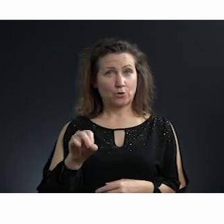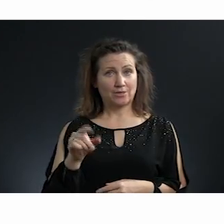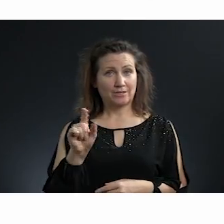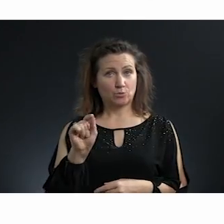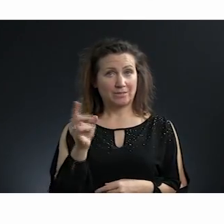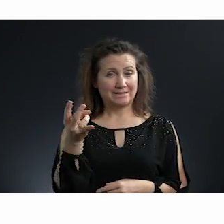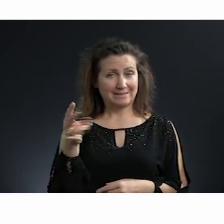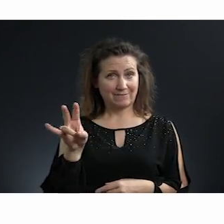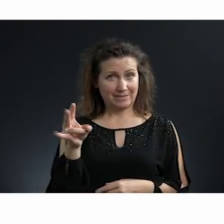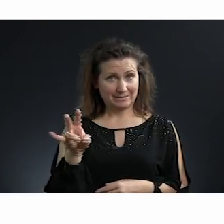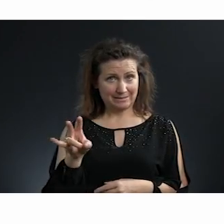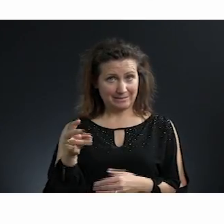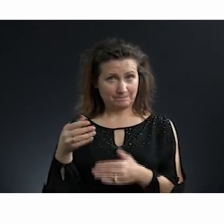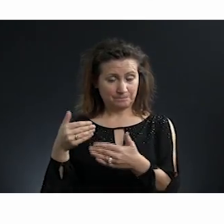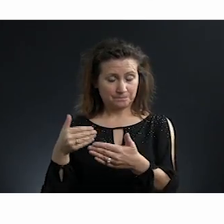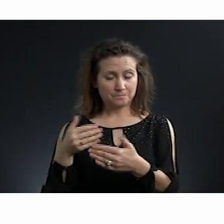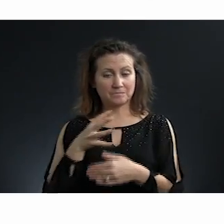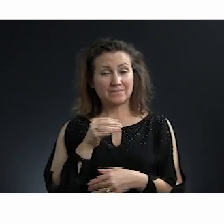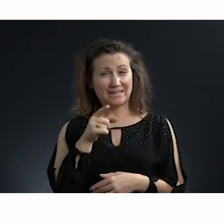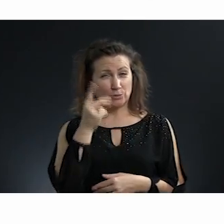2017 and you'll see on the right hand side